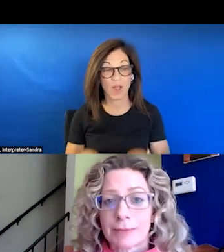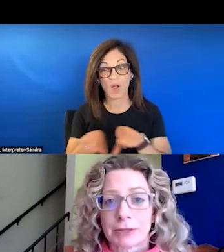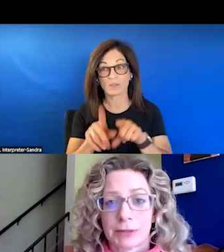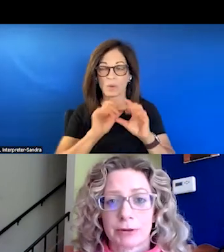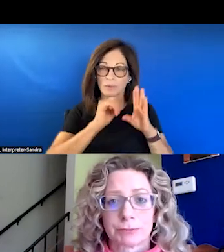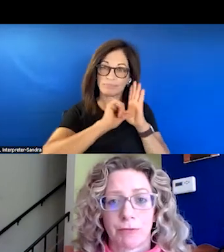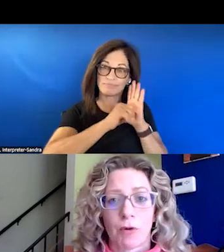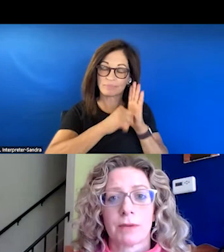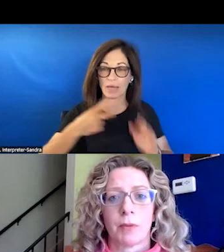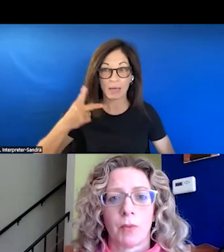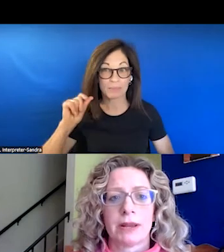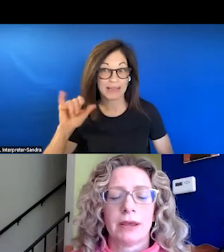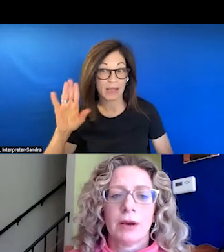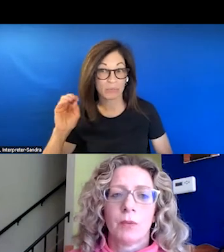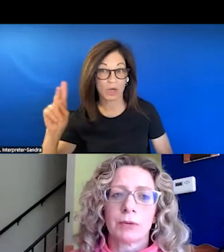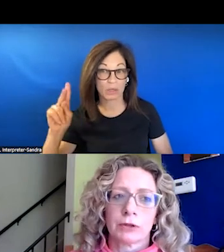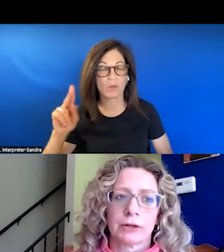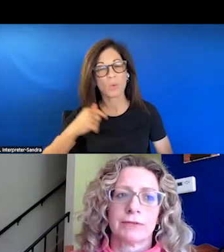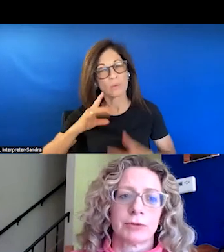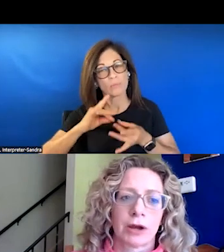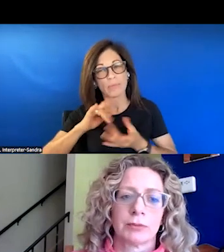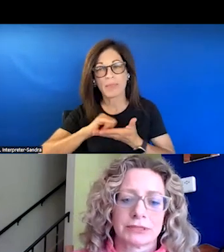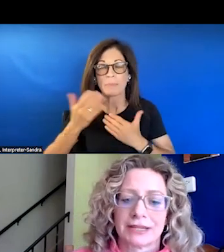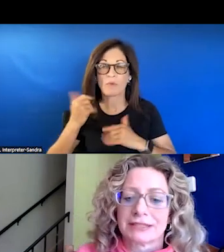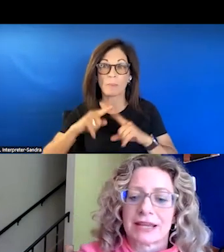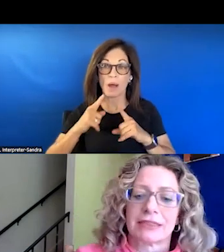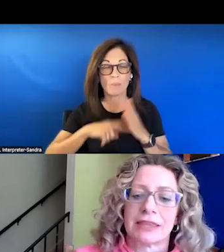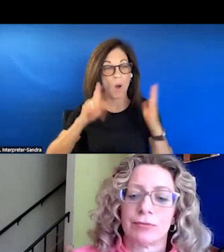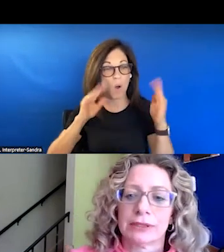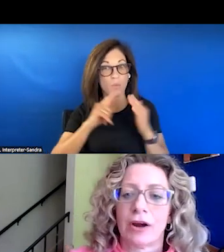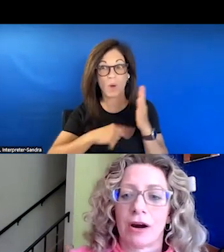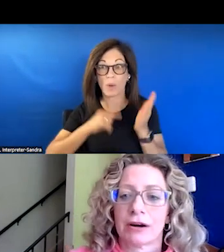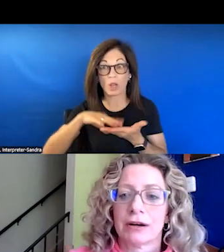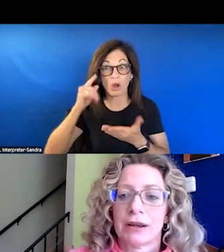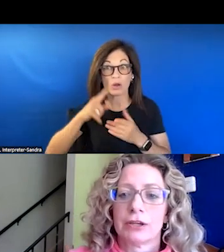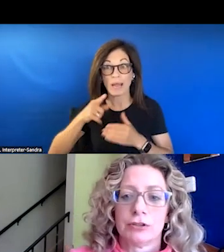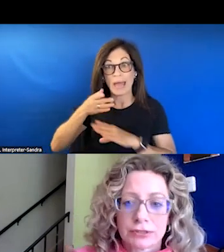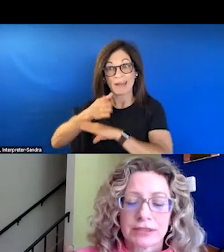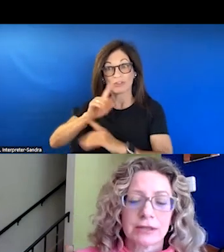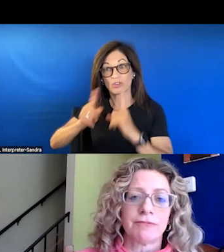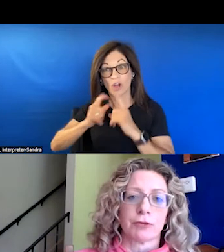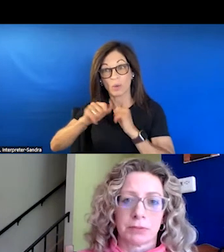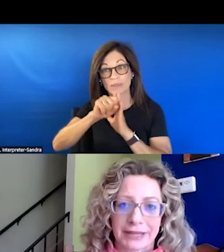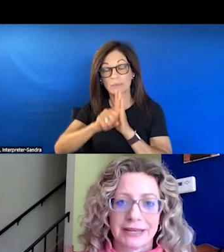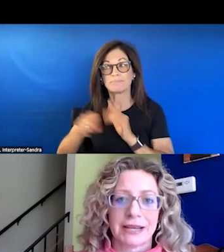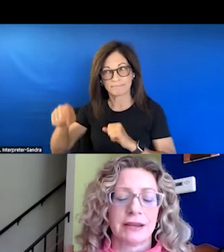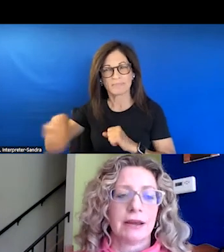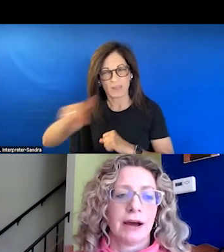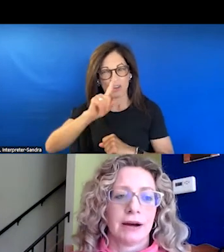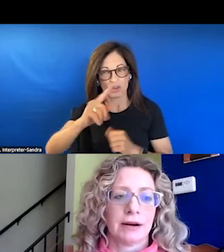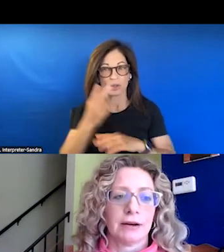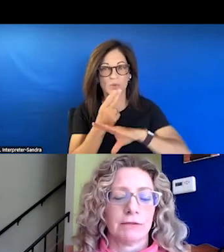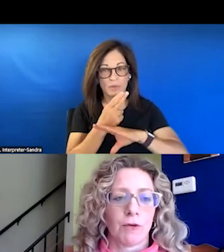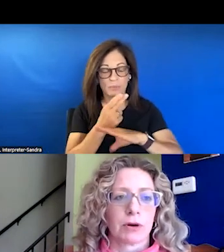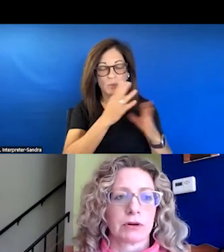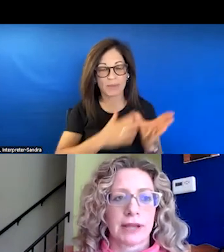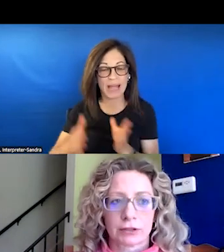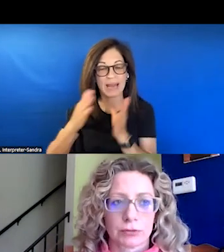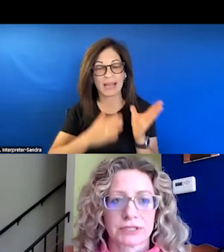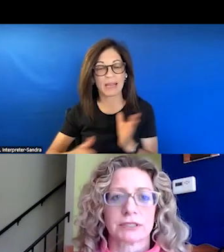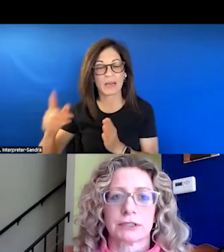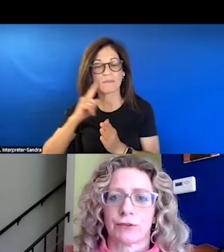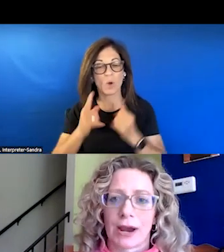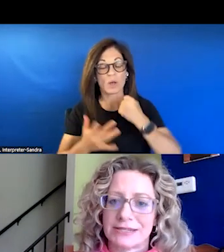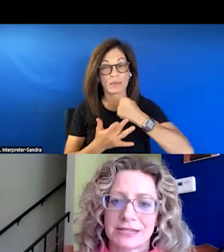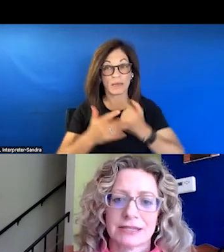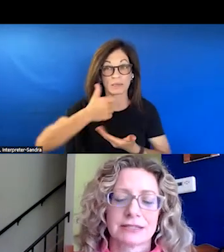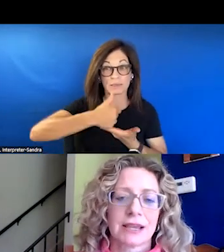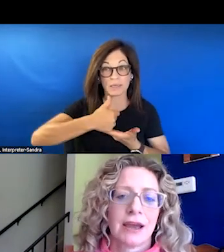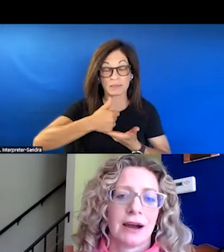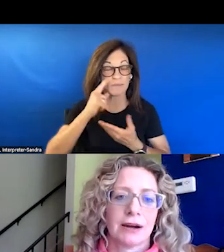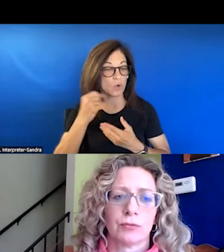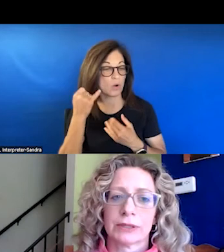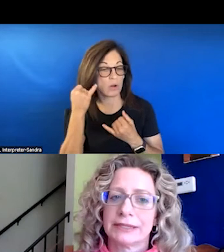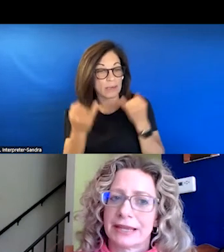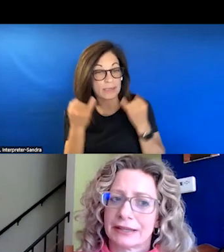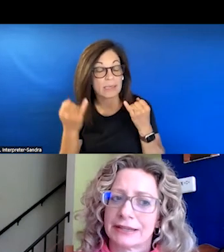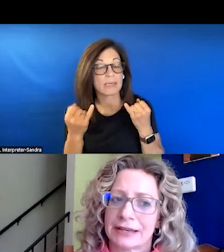THE PLAYBOOKS BEFORE. THEY ARE USING, PLANNING FOR TECHNICAL ASSISTANCE. IDEA. REALLY, GETTING